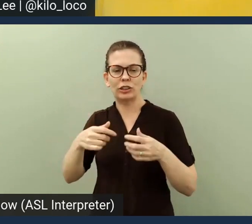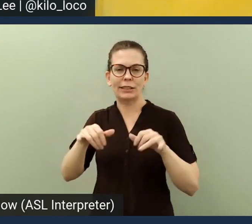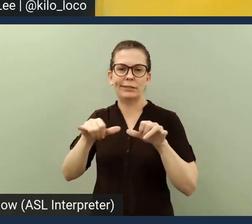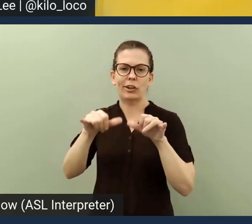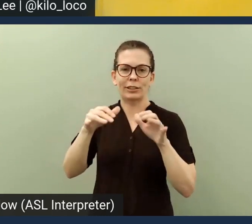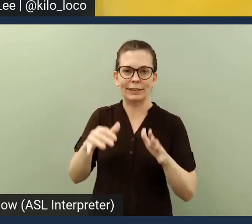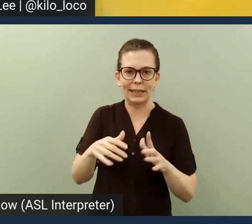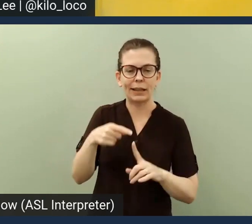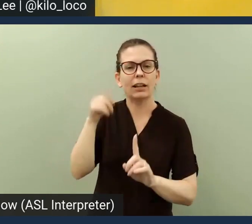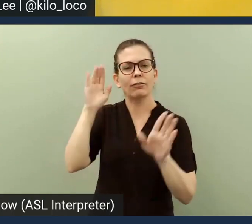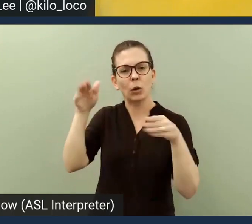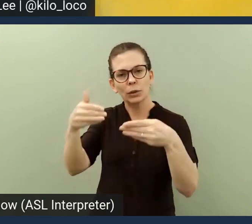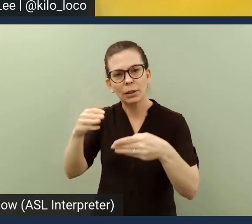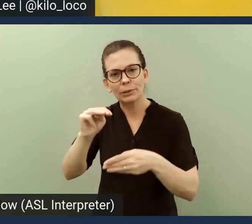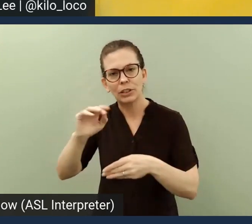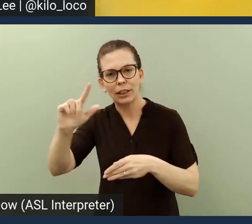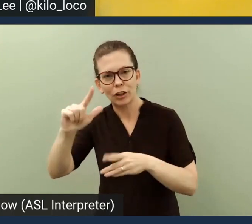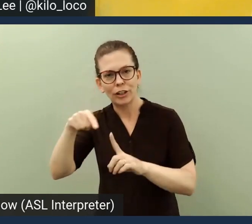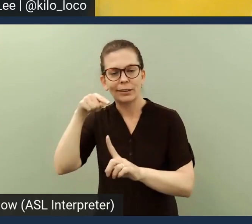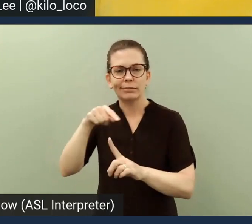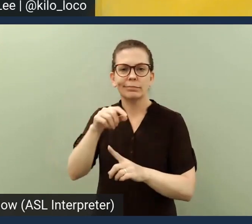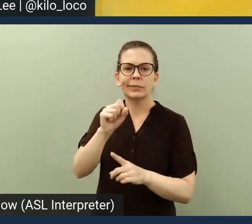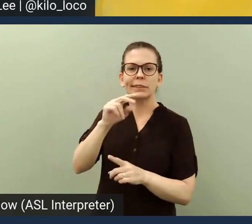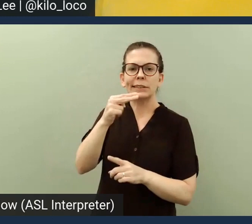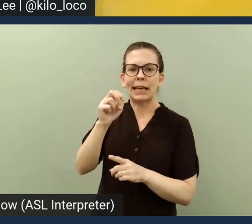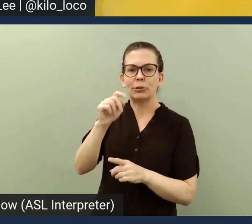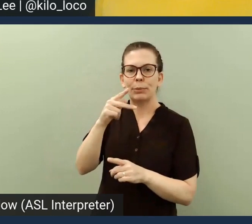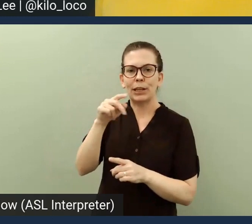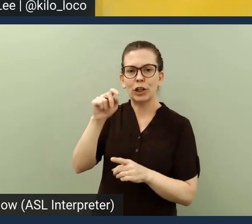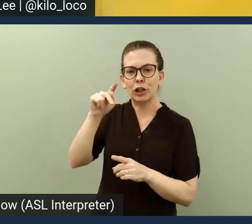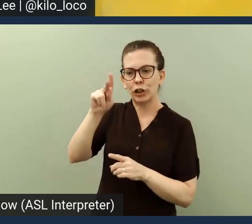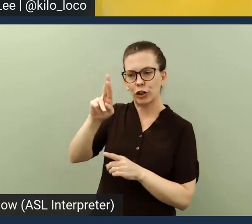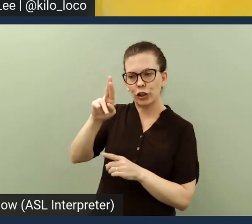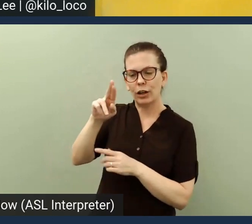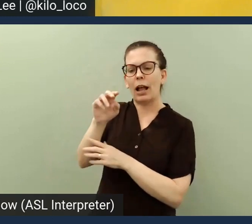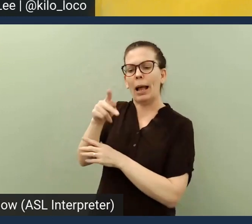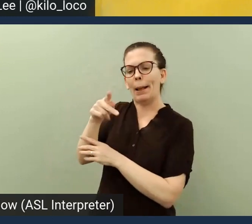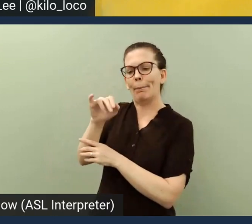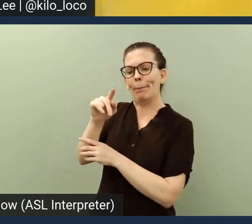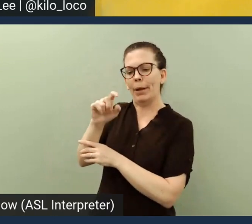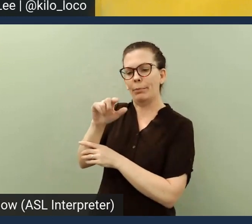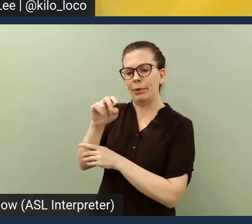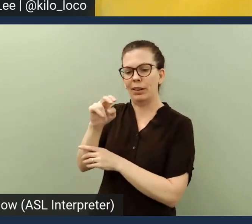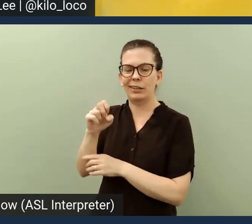so that's SageMaker Pipelines, and effectively dealing with how machine learning can work